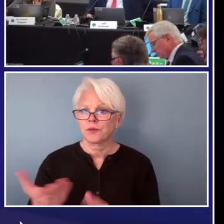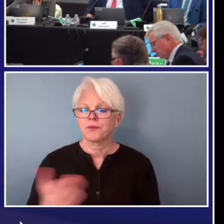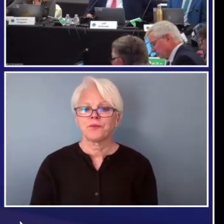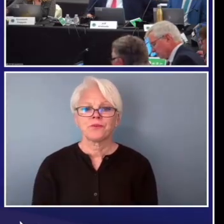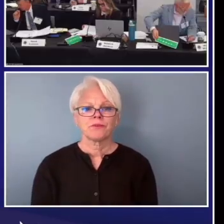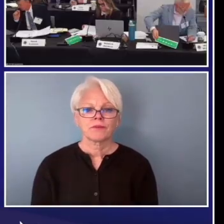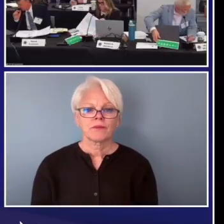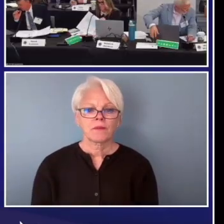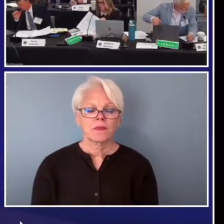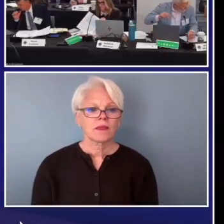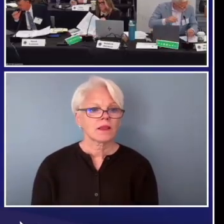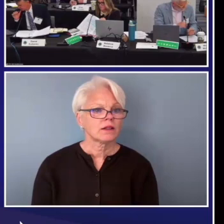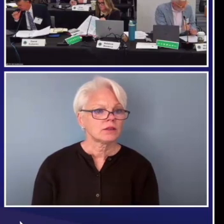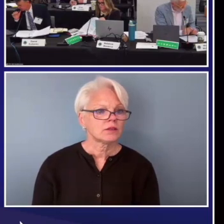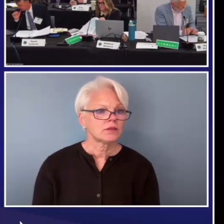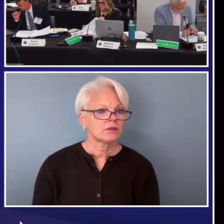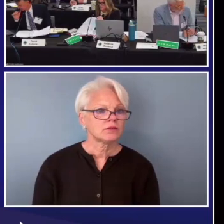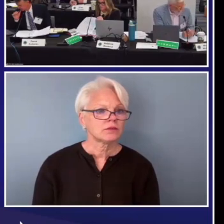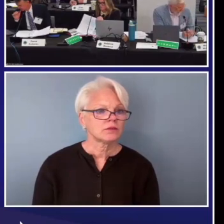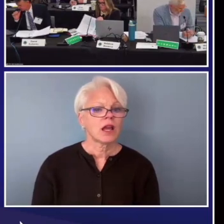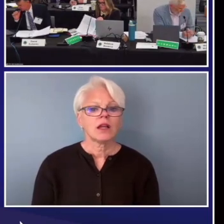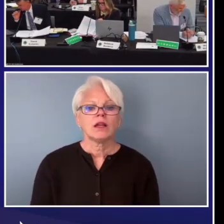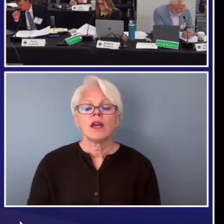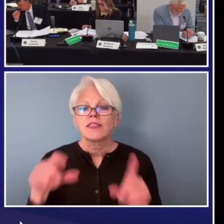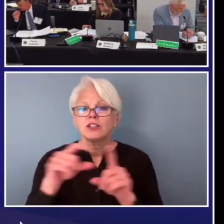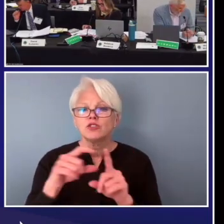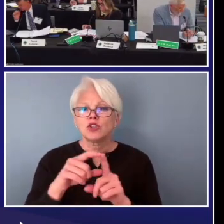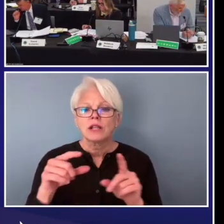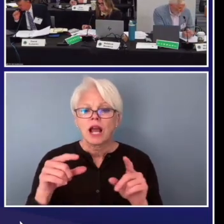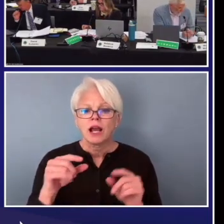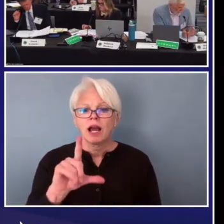Is the term line of commerce a term of art?